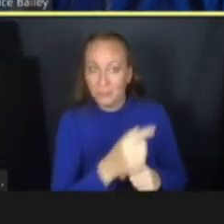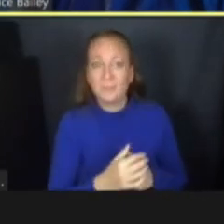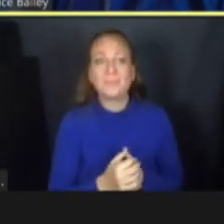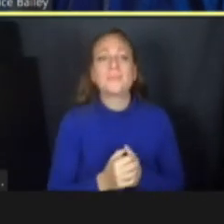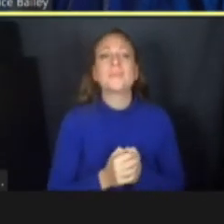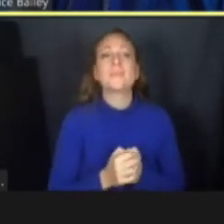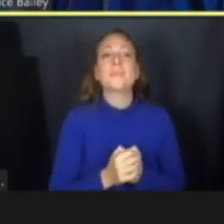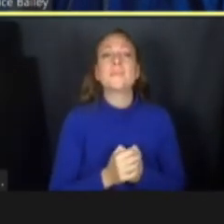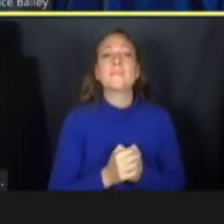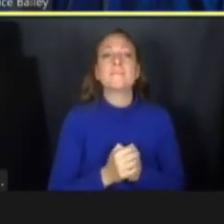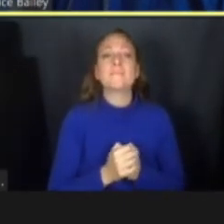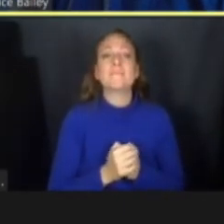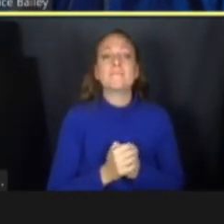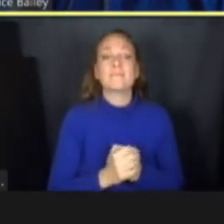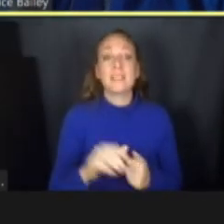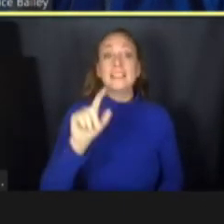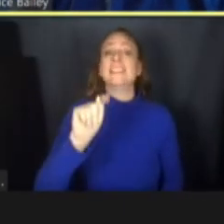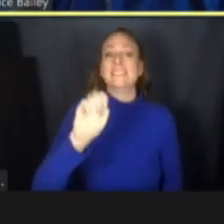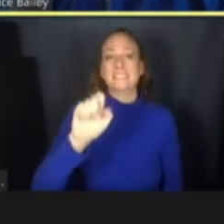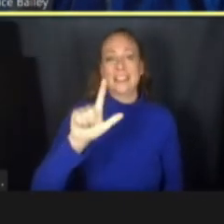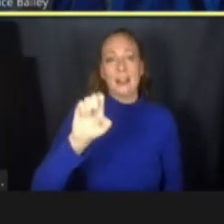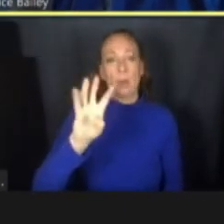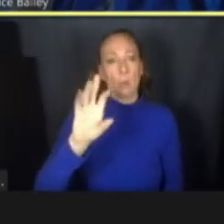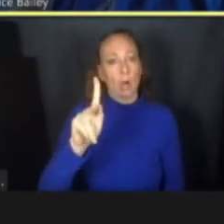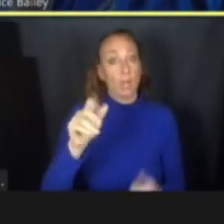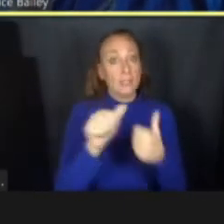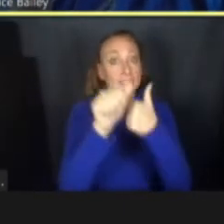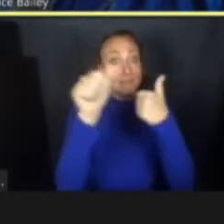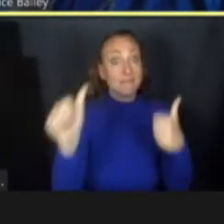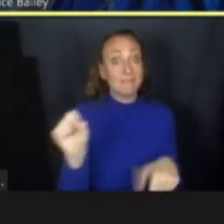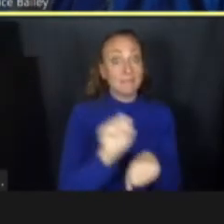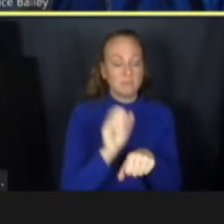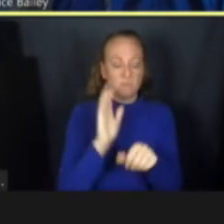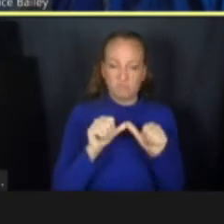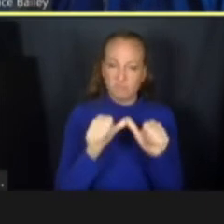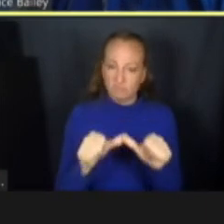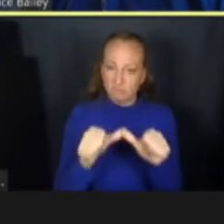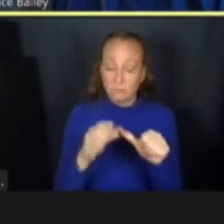You know, telework's gonna continue, increase in use of accessible and importance